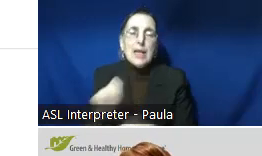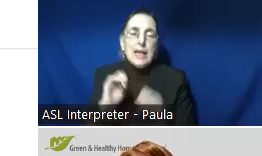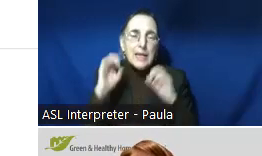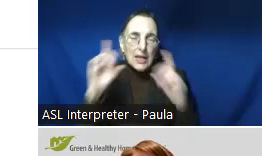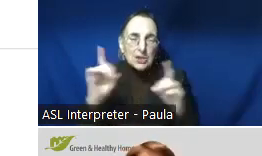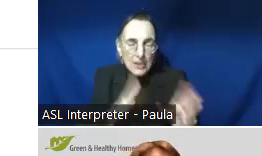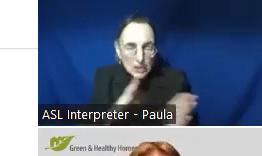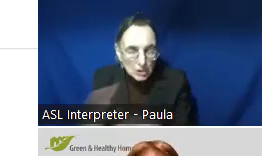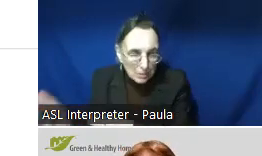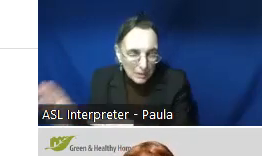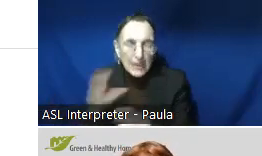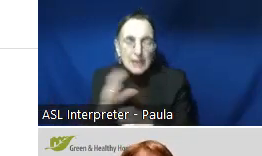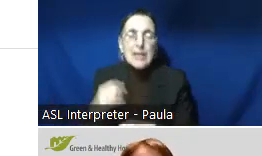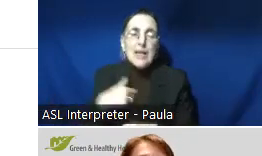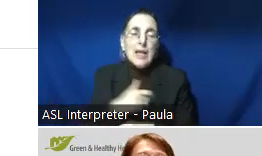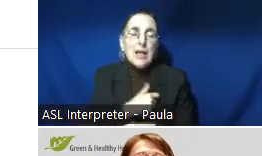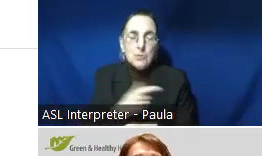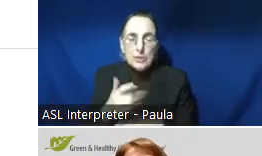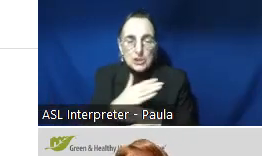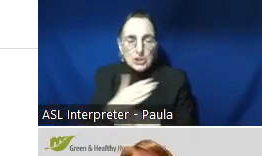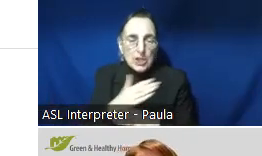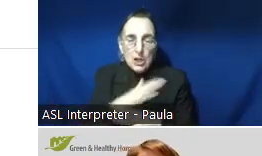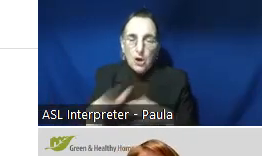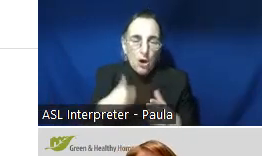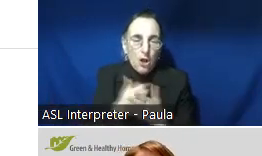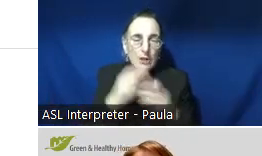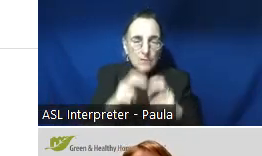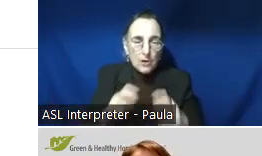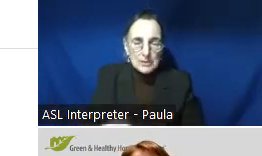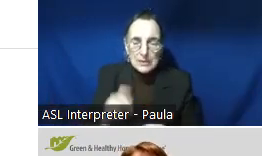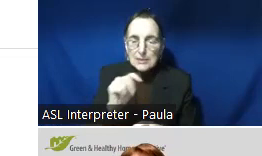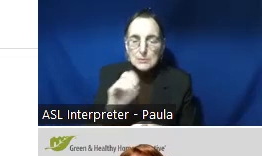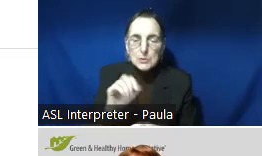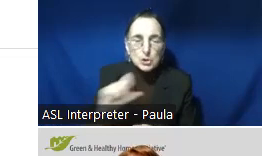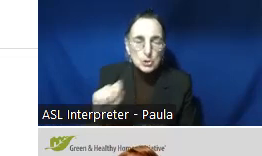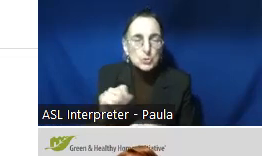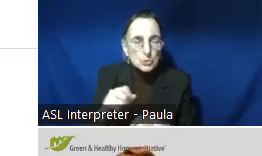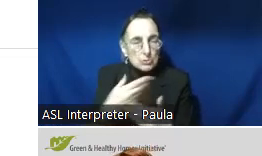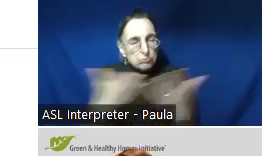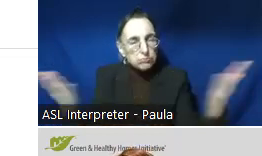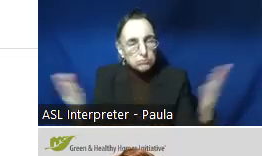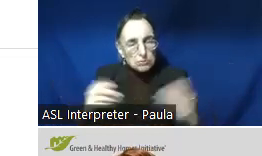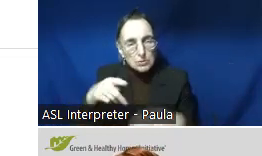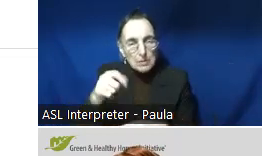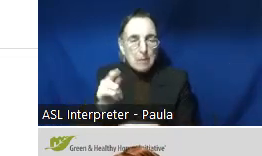and we do share all of our assessment tools publicly I should say, and we have